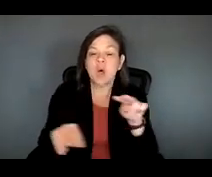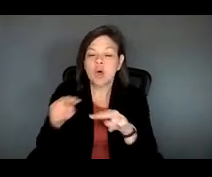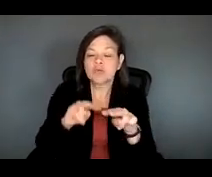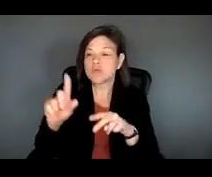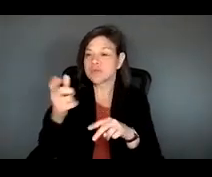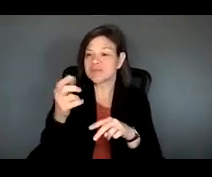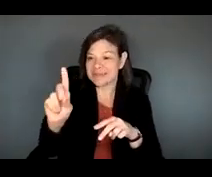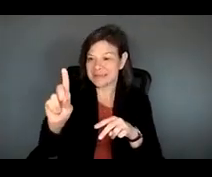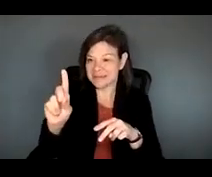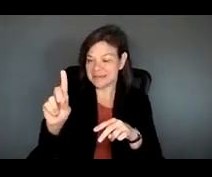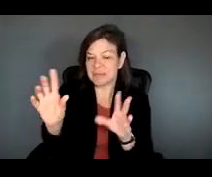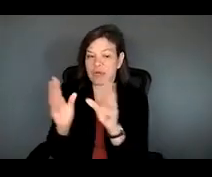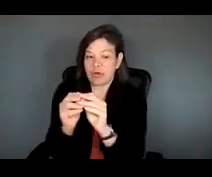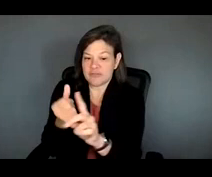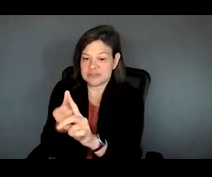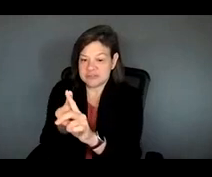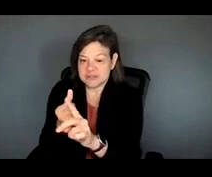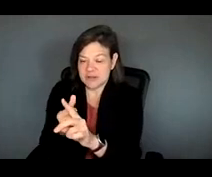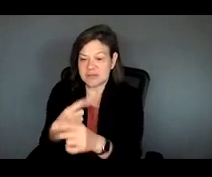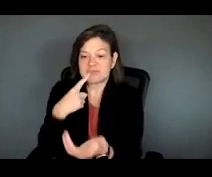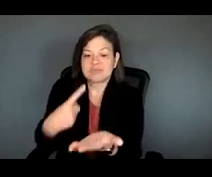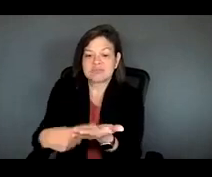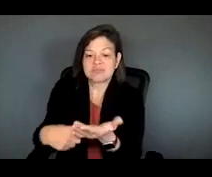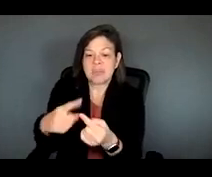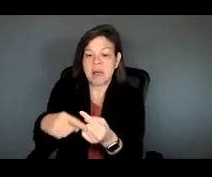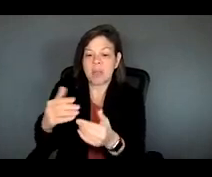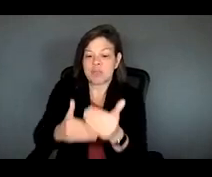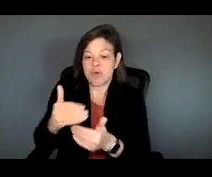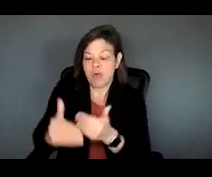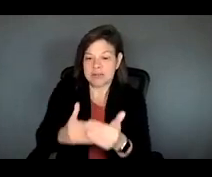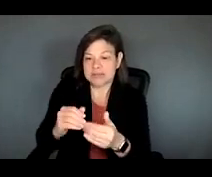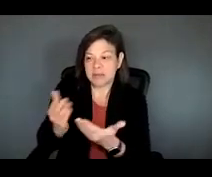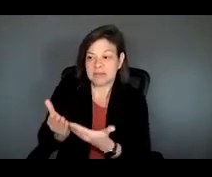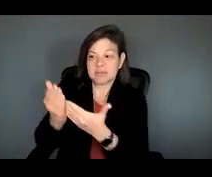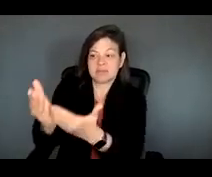The LEAD conference. Talk a bit about the process of submitting proposals and review.